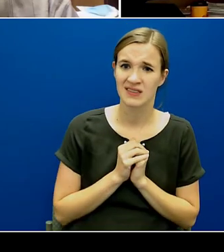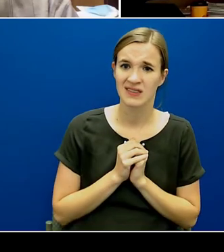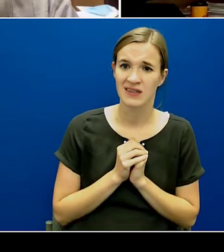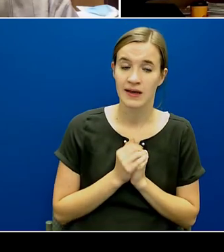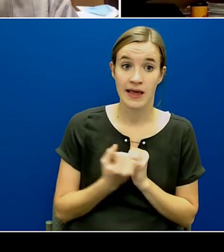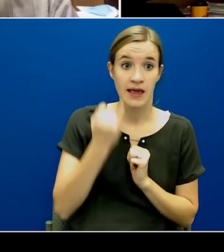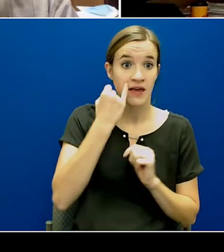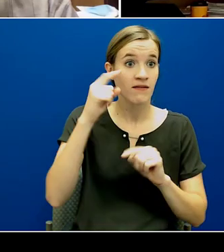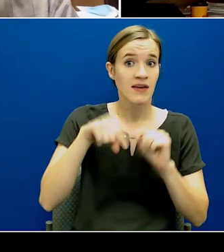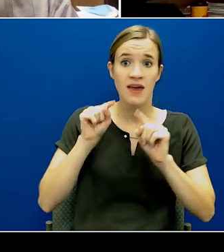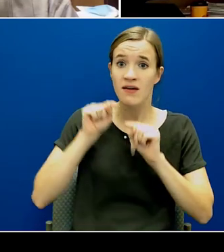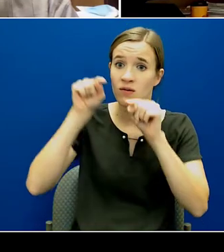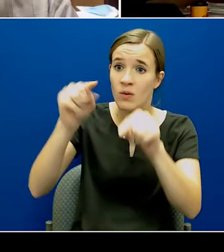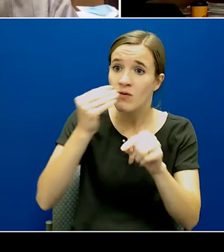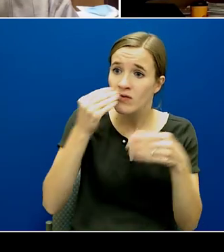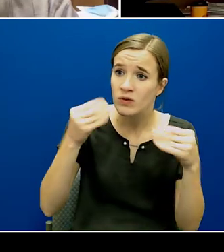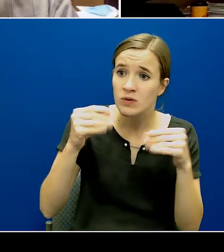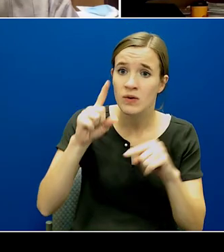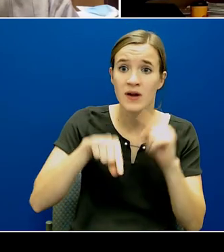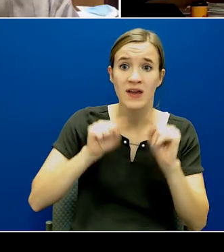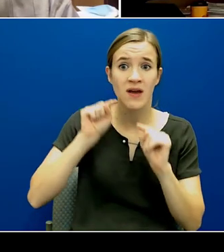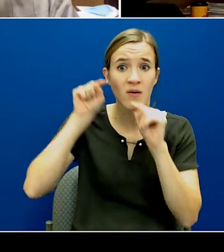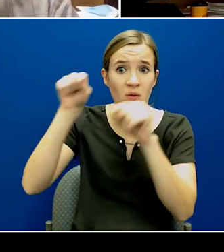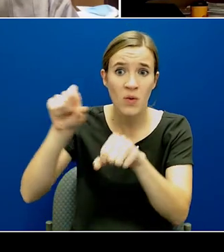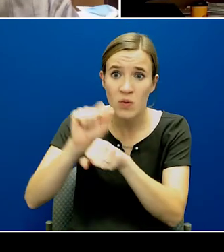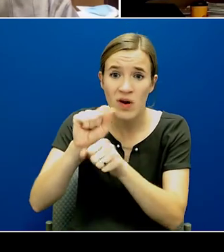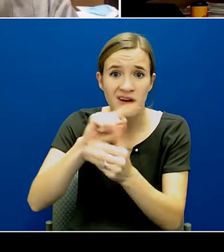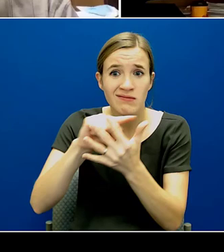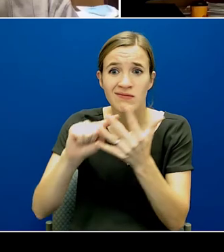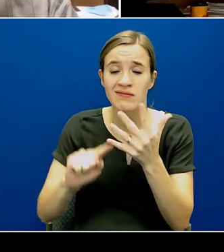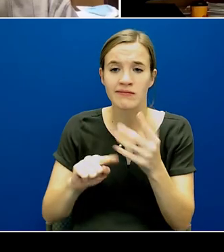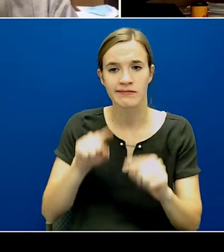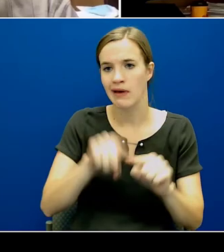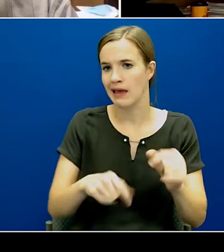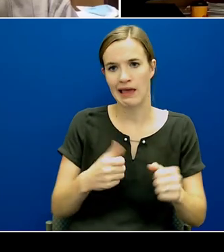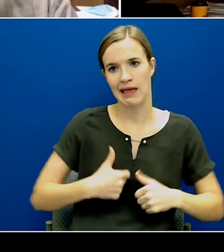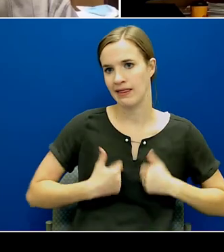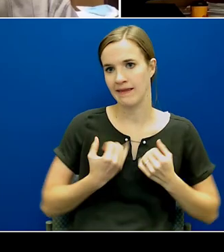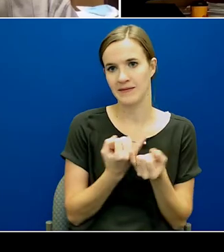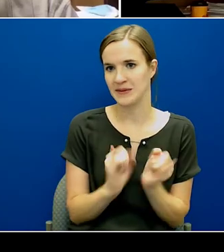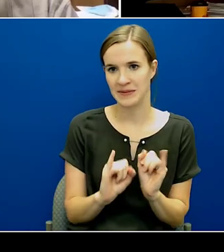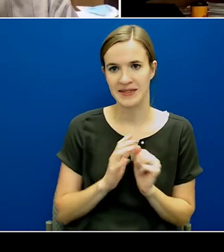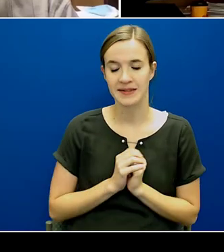those essential services. So we're really excited to be able to do that here in Twin